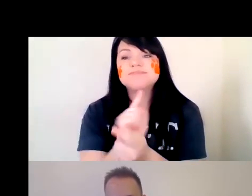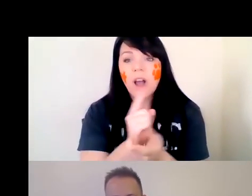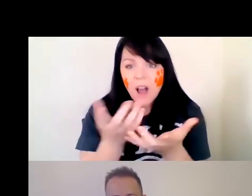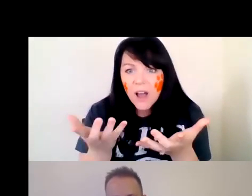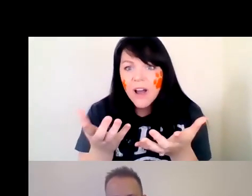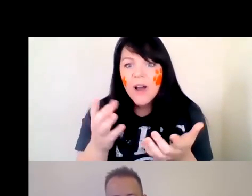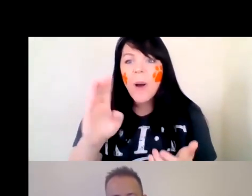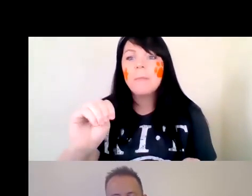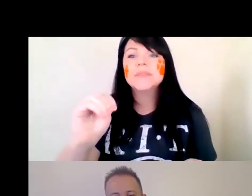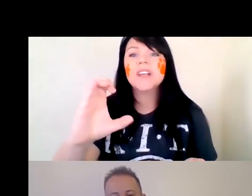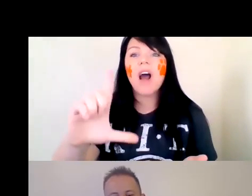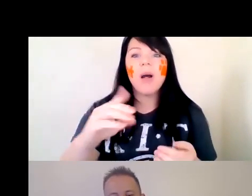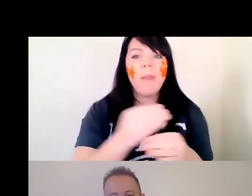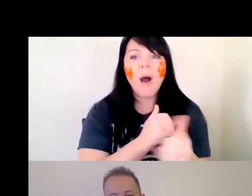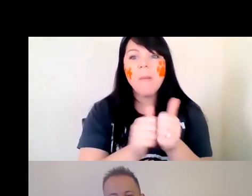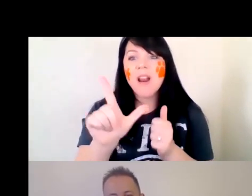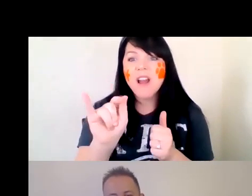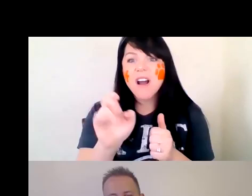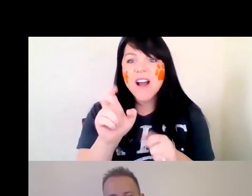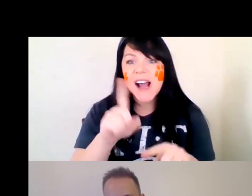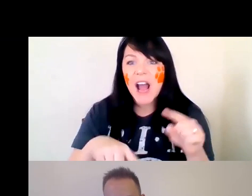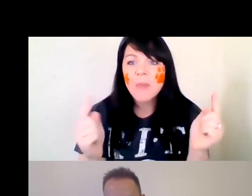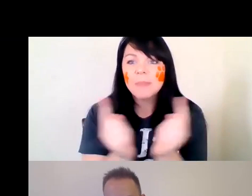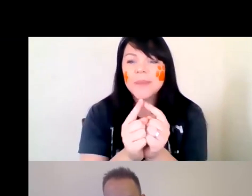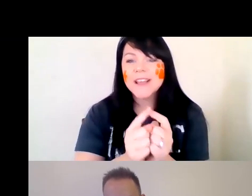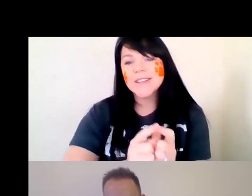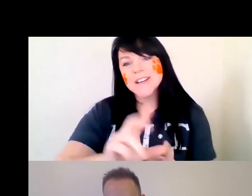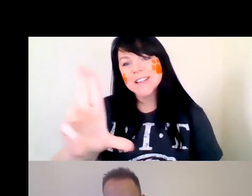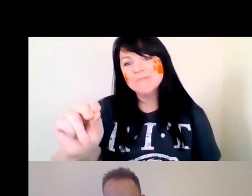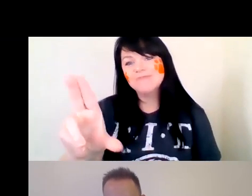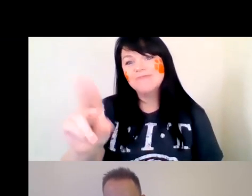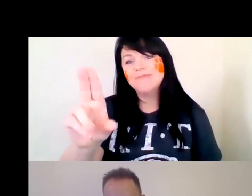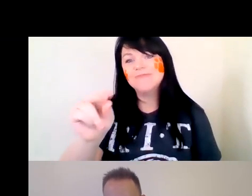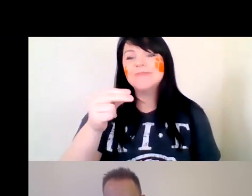And now you are still going to be able to, even though we are in a webinar.